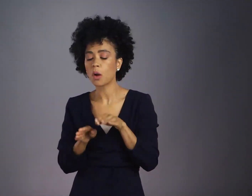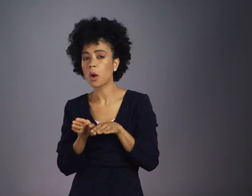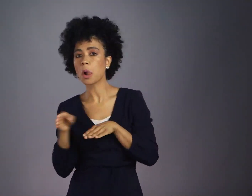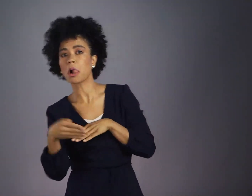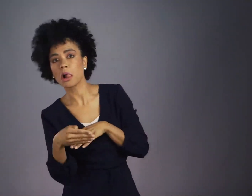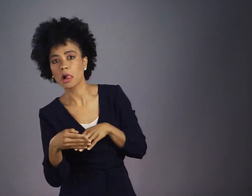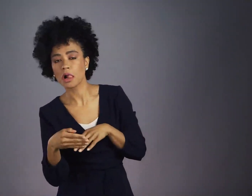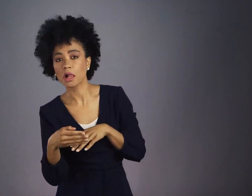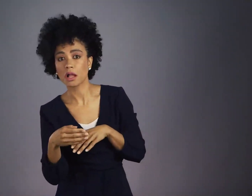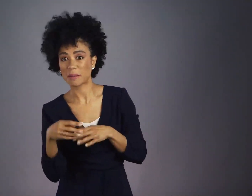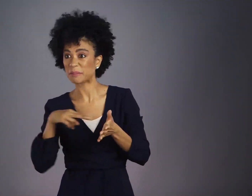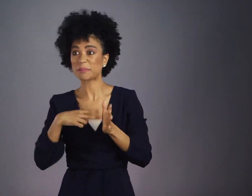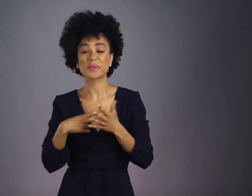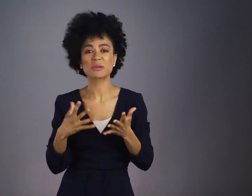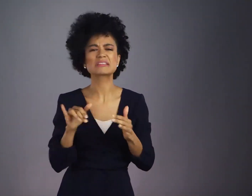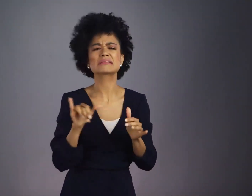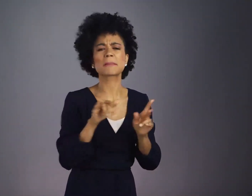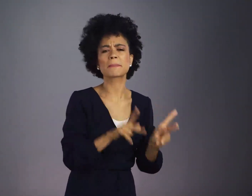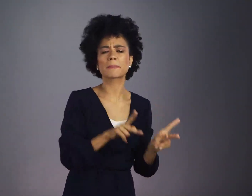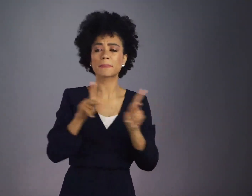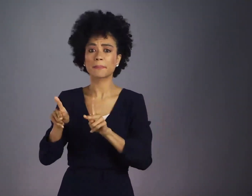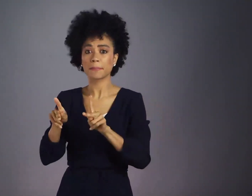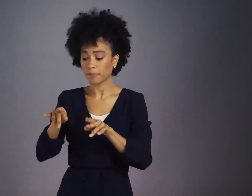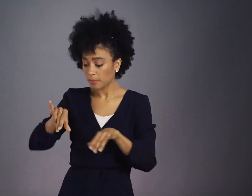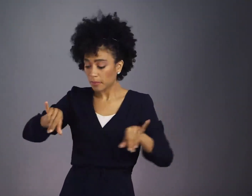Have we tried to make mortar without sand?